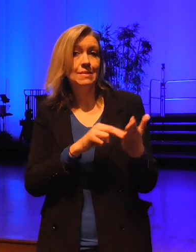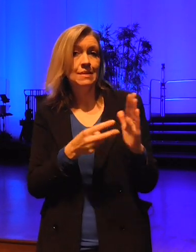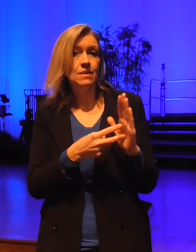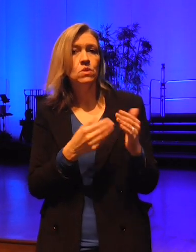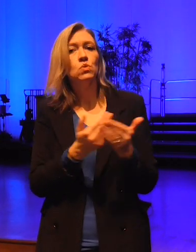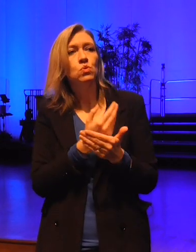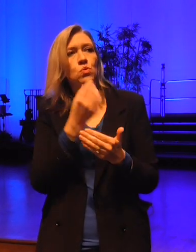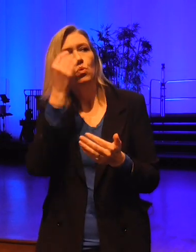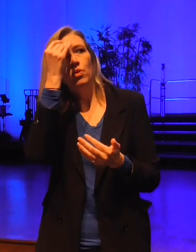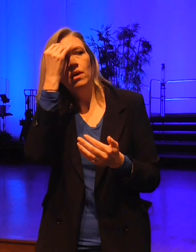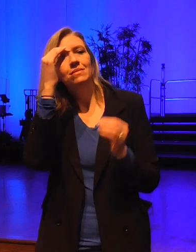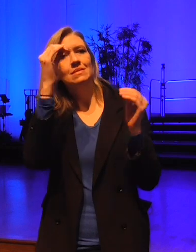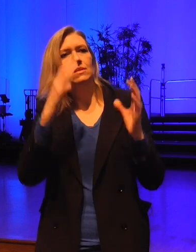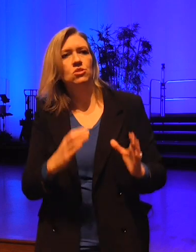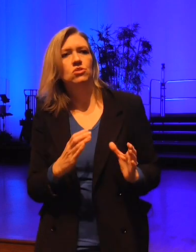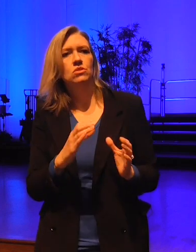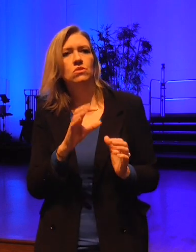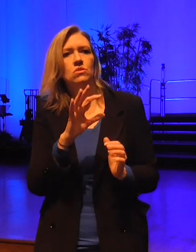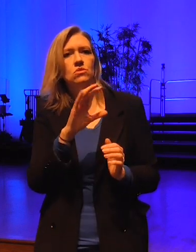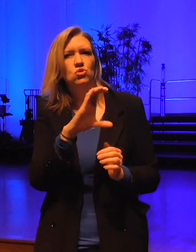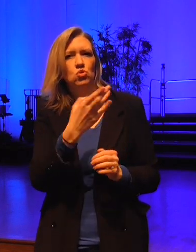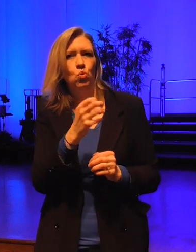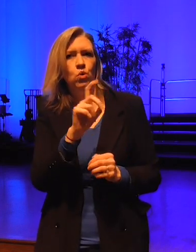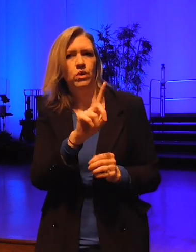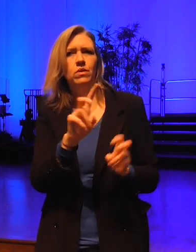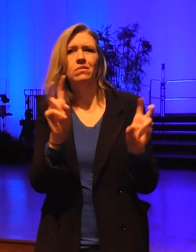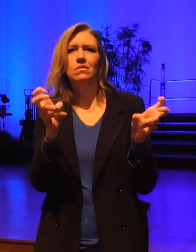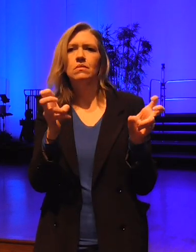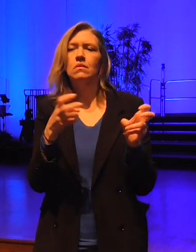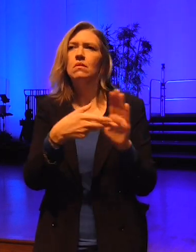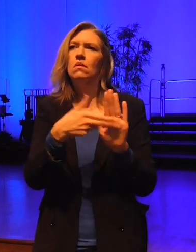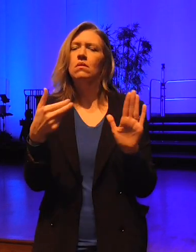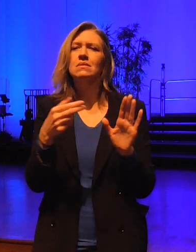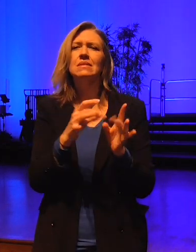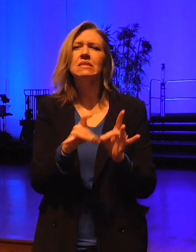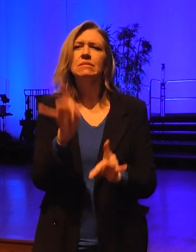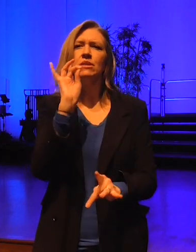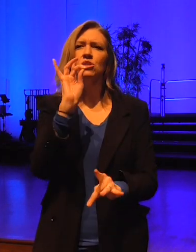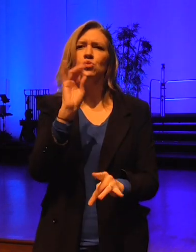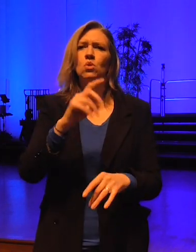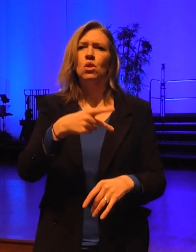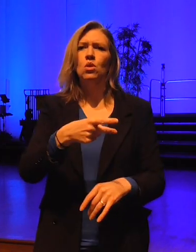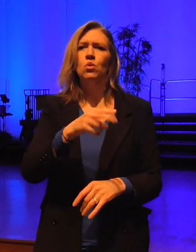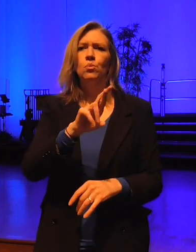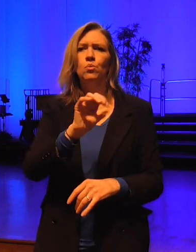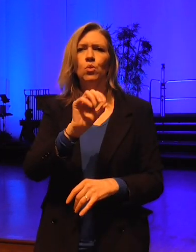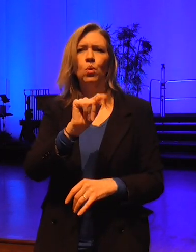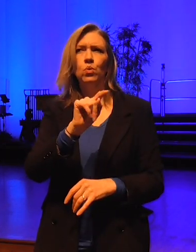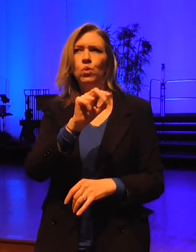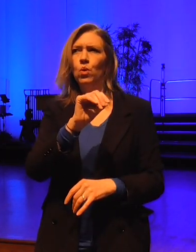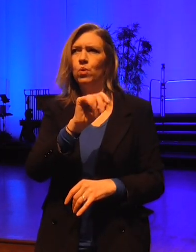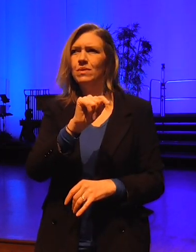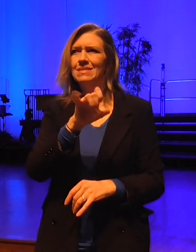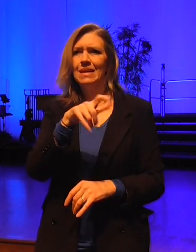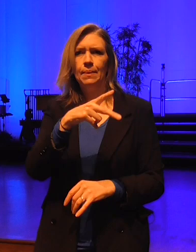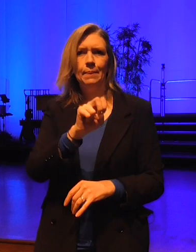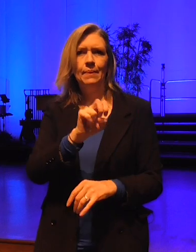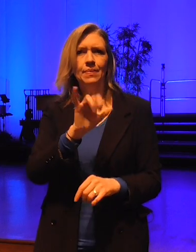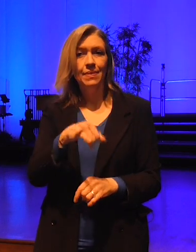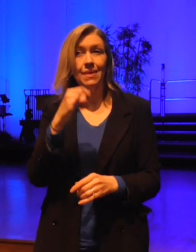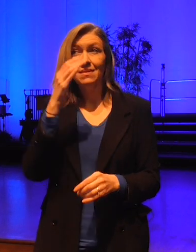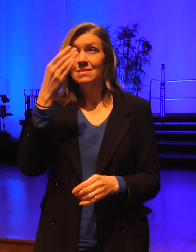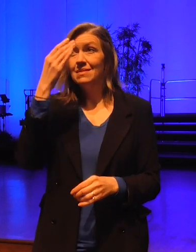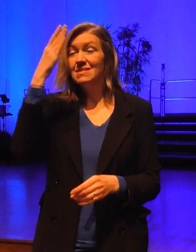tro called a spiritual prototype it's that Divine idea for your life it's that highest